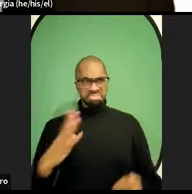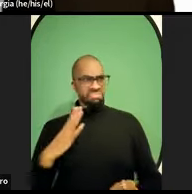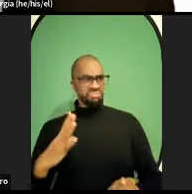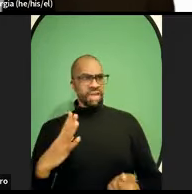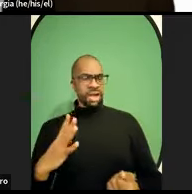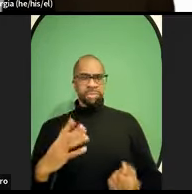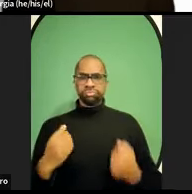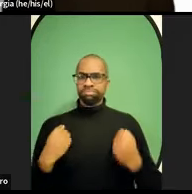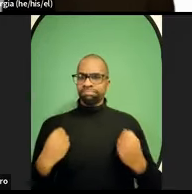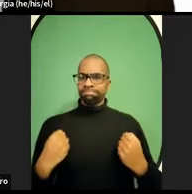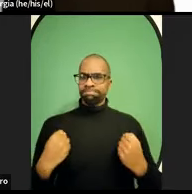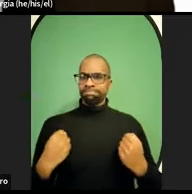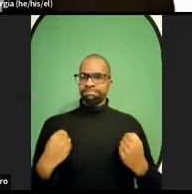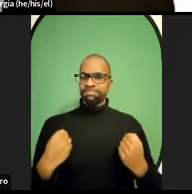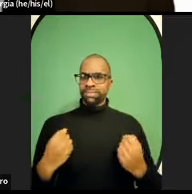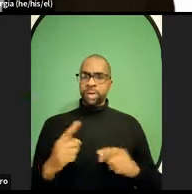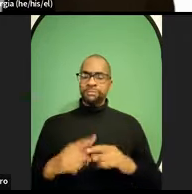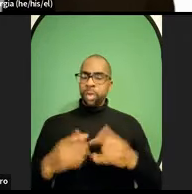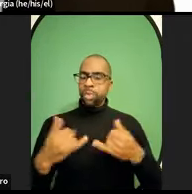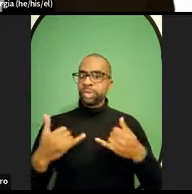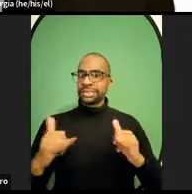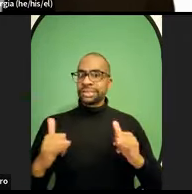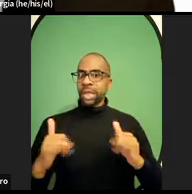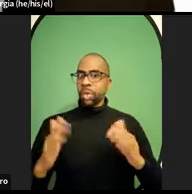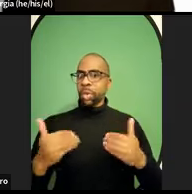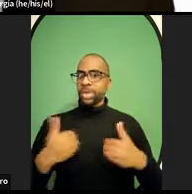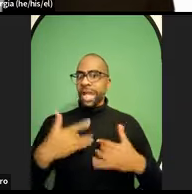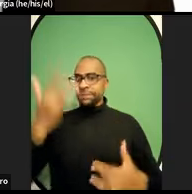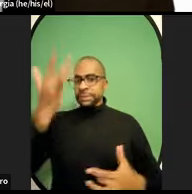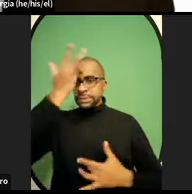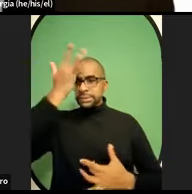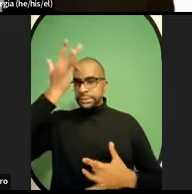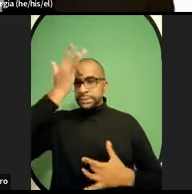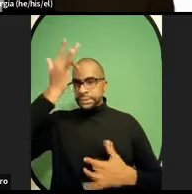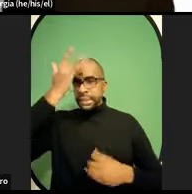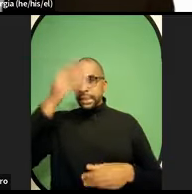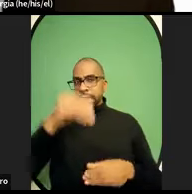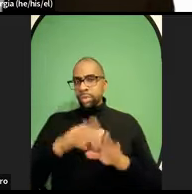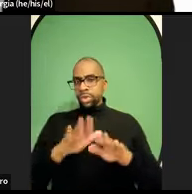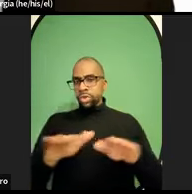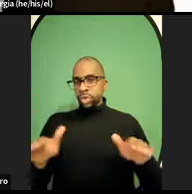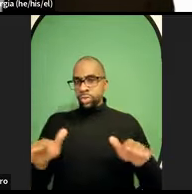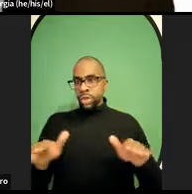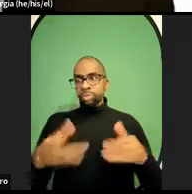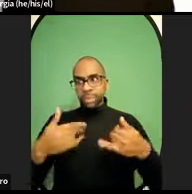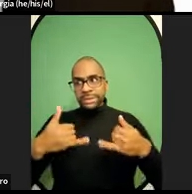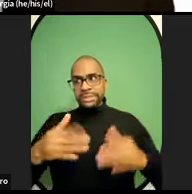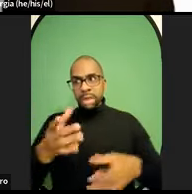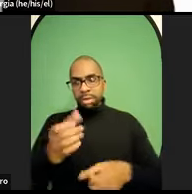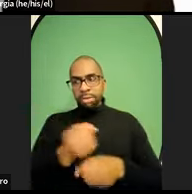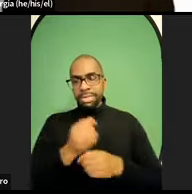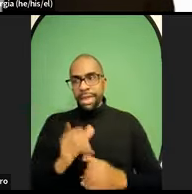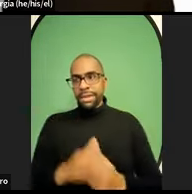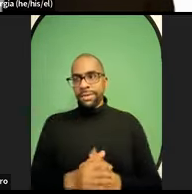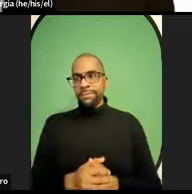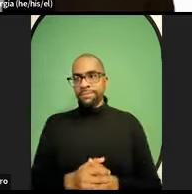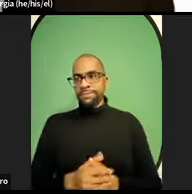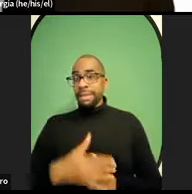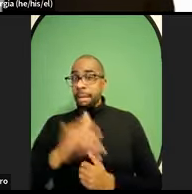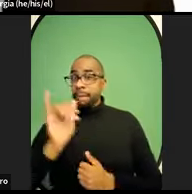even if their immune system works well with this. there there's still the risk of there's still the risk of multi system system inflammatory syndrome and children, so syndrome and children. So you